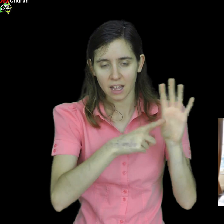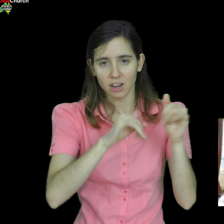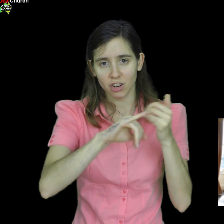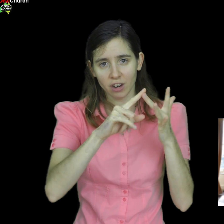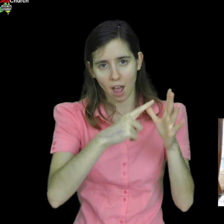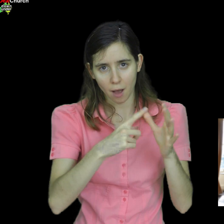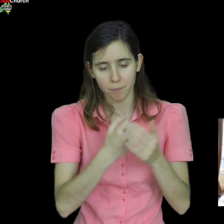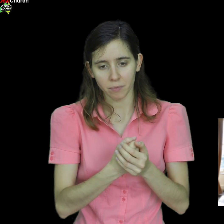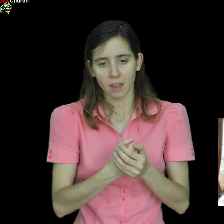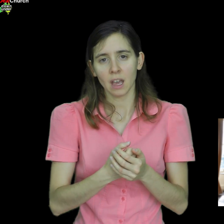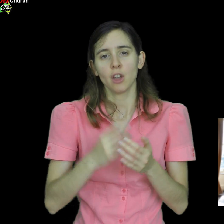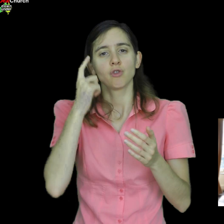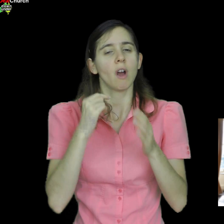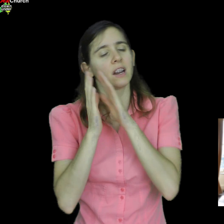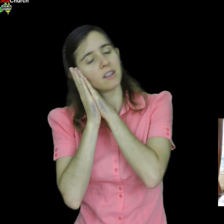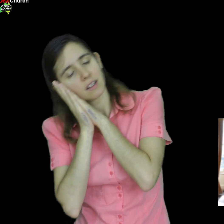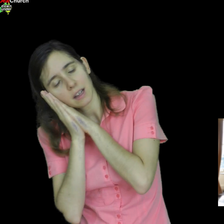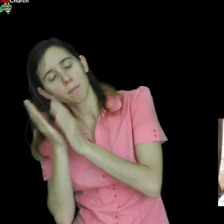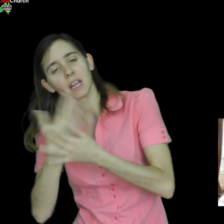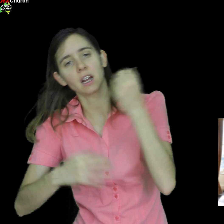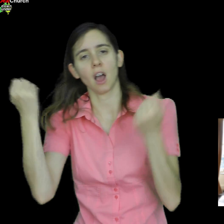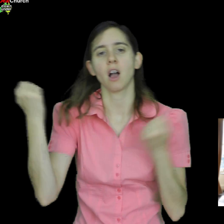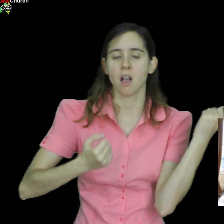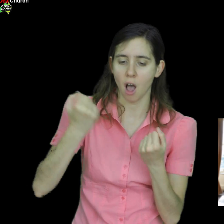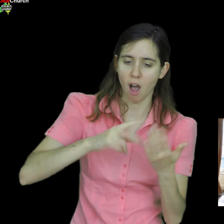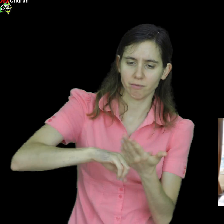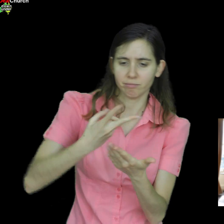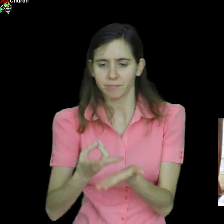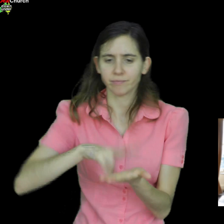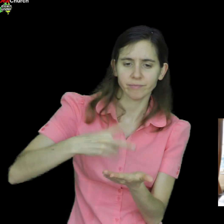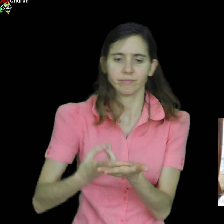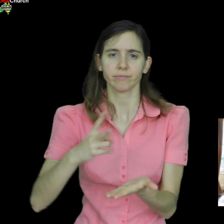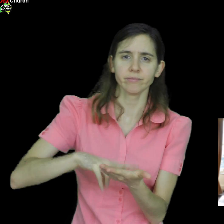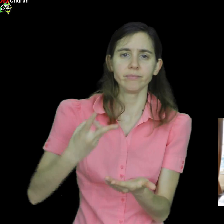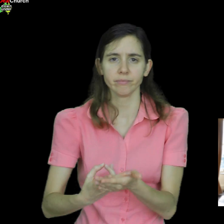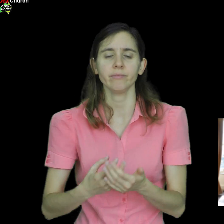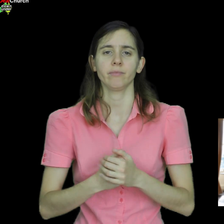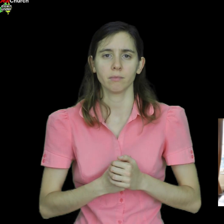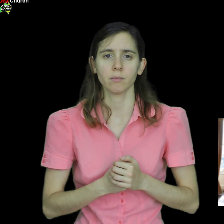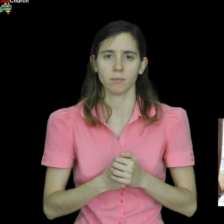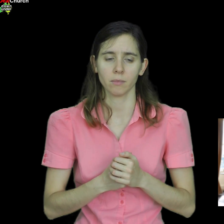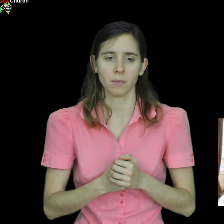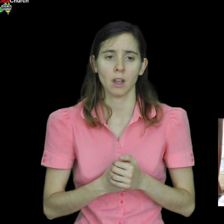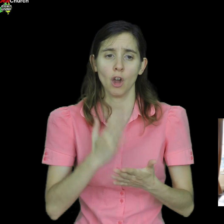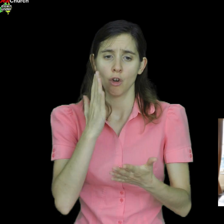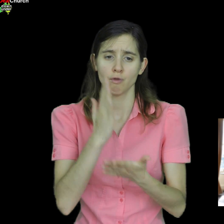uncomfortably in the seat of his Honda Civic where he had spent the last few nights sleeping. He would rather be by